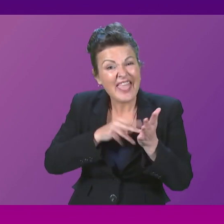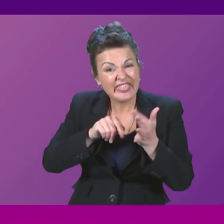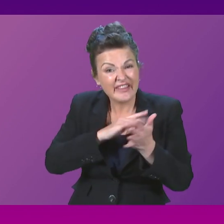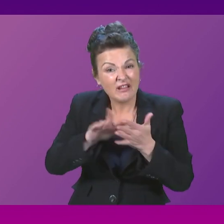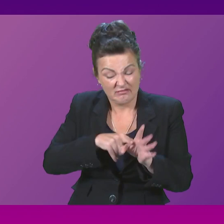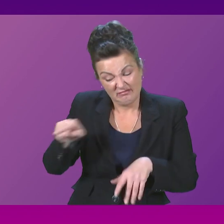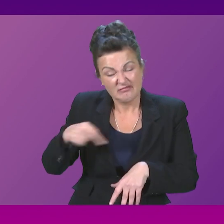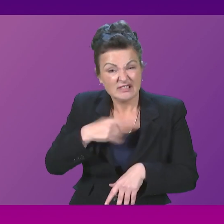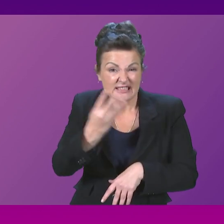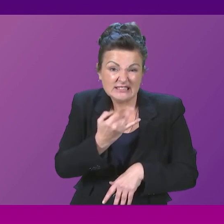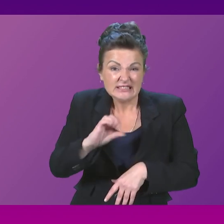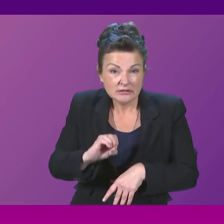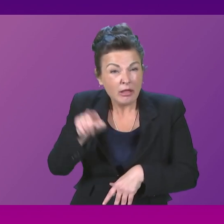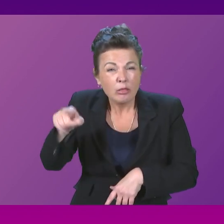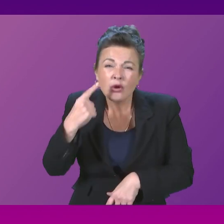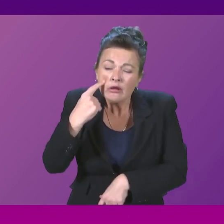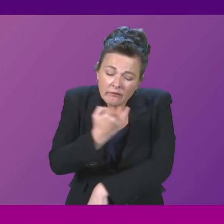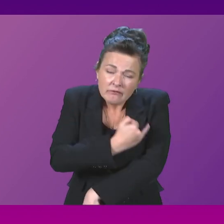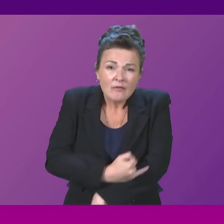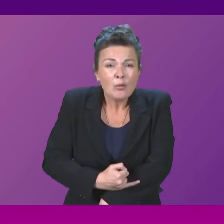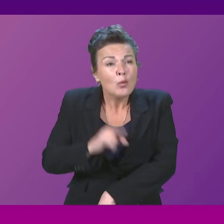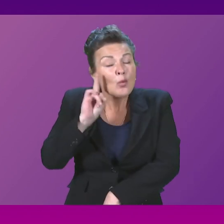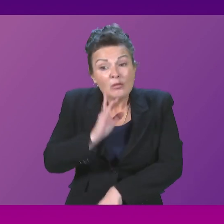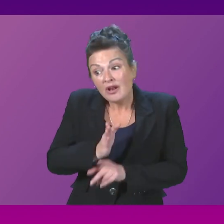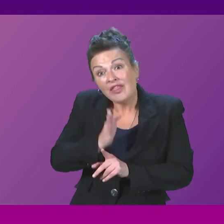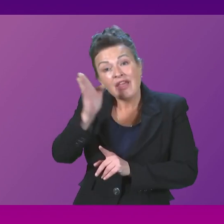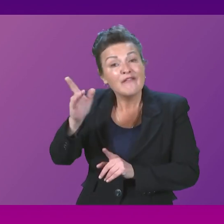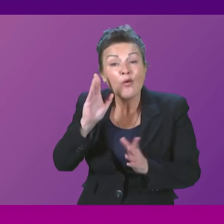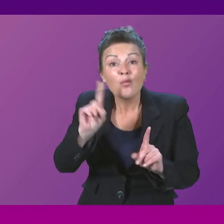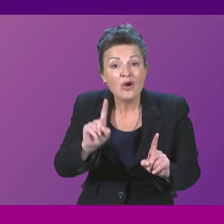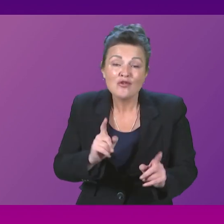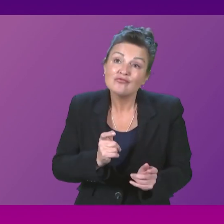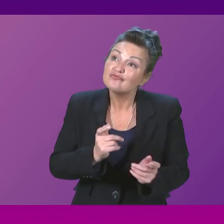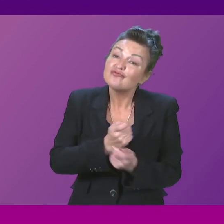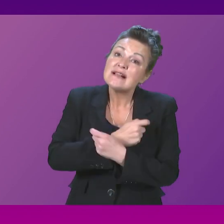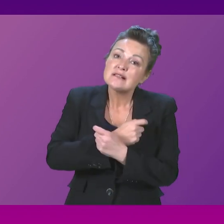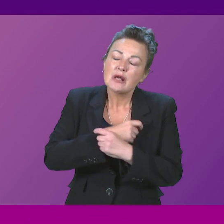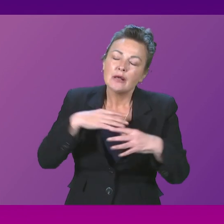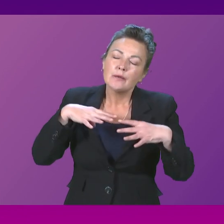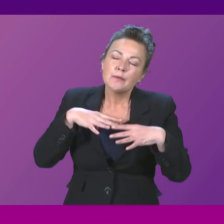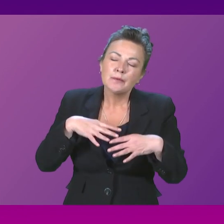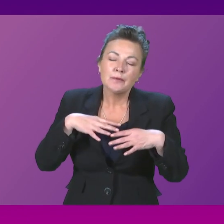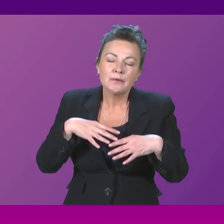were sent, supposedly for respite. Because they were in short-term residential care, they are ignored by the Government’s